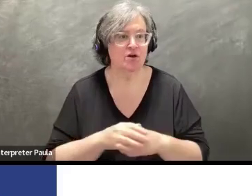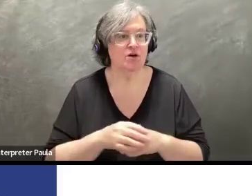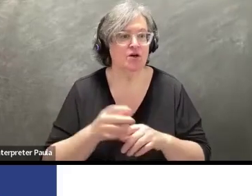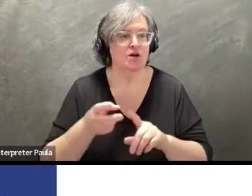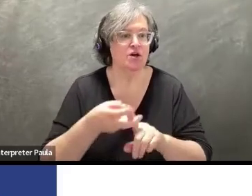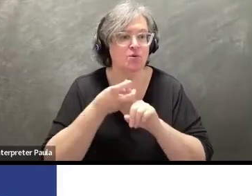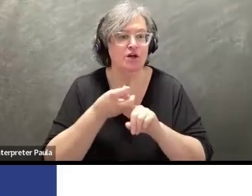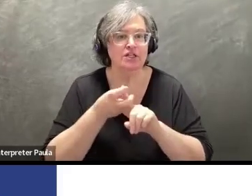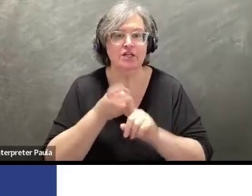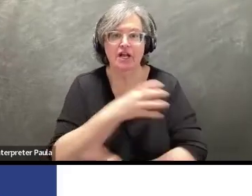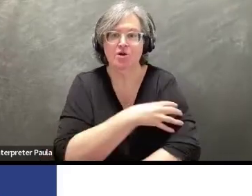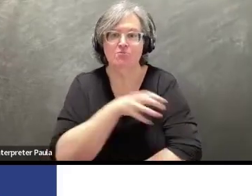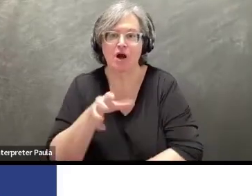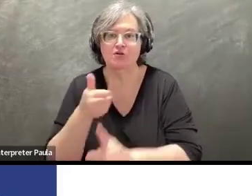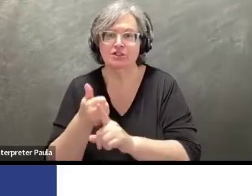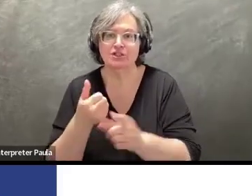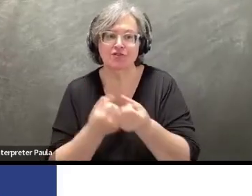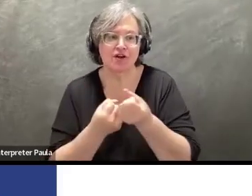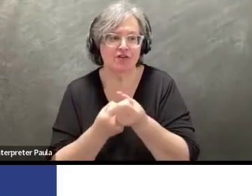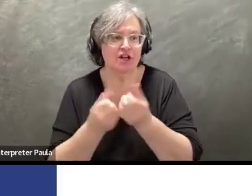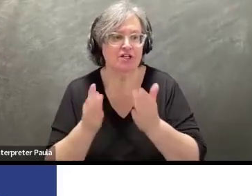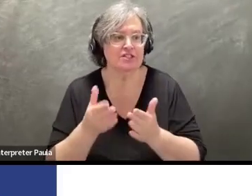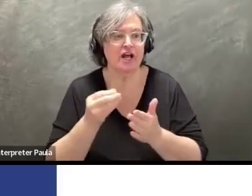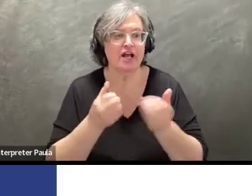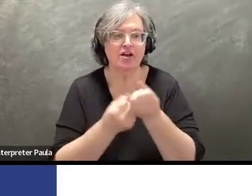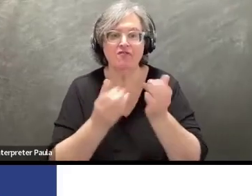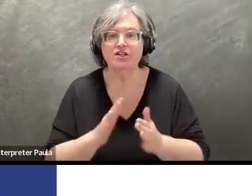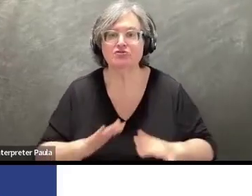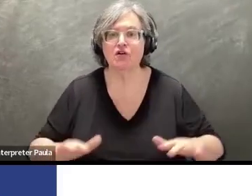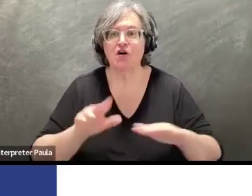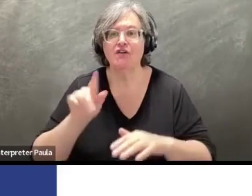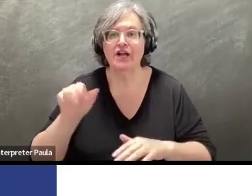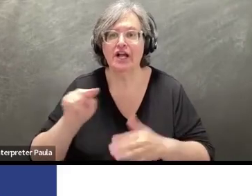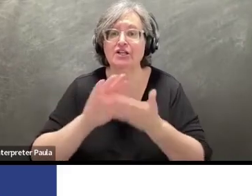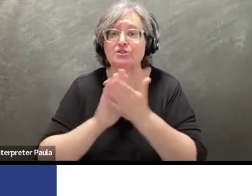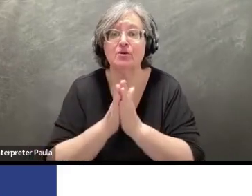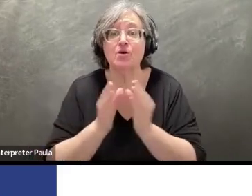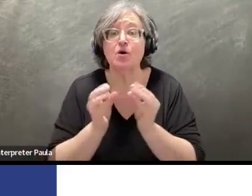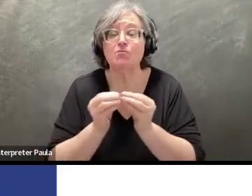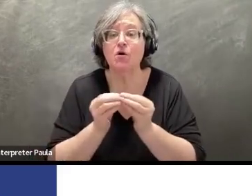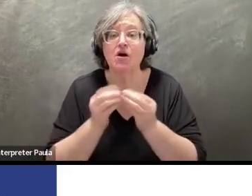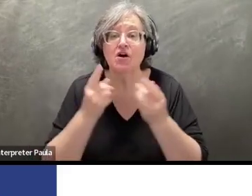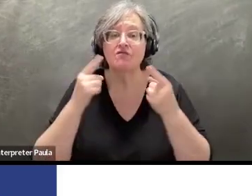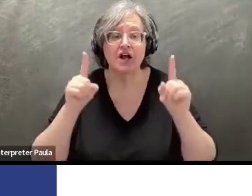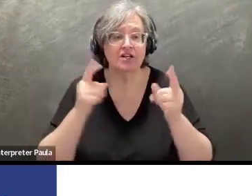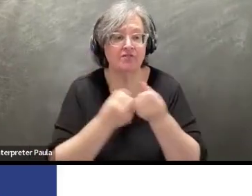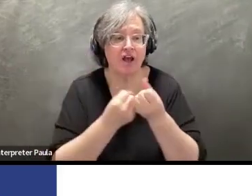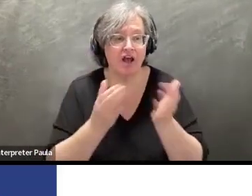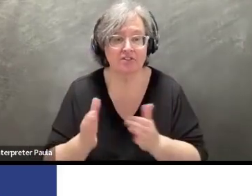self advocates and advocates around Kansas to be more effective advocates. I got the opportunity to introduce